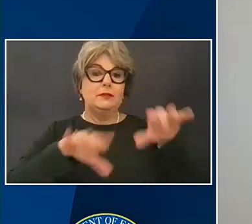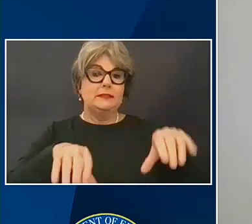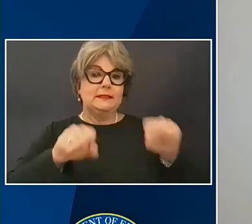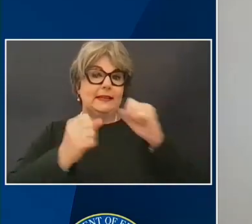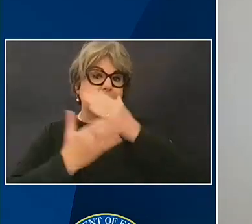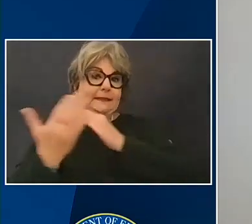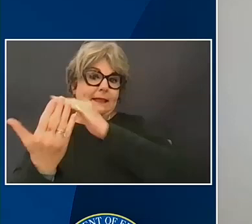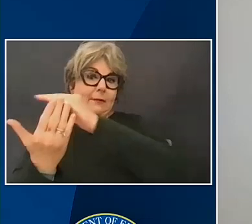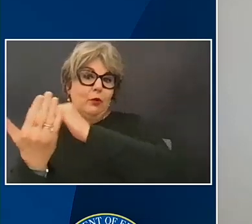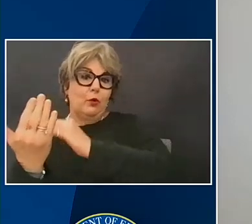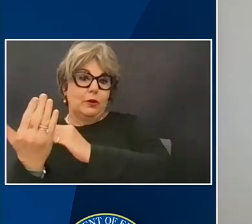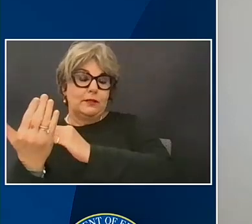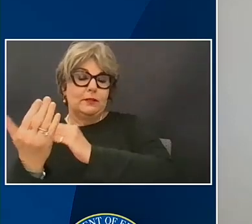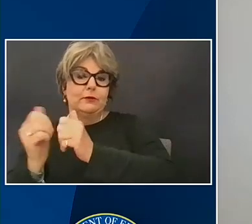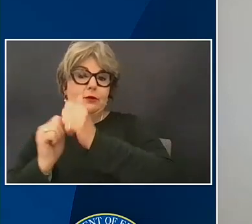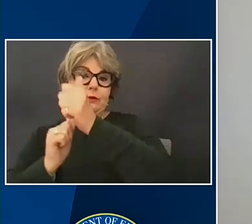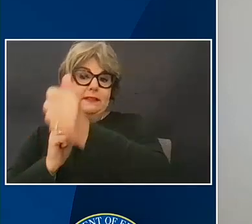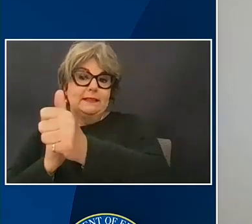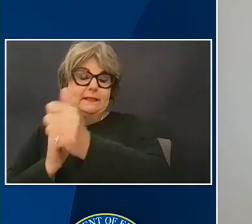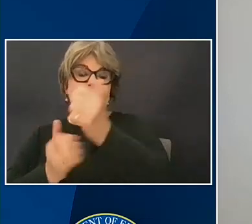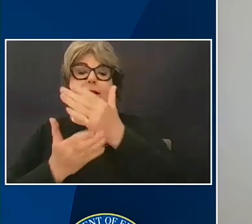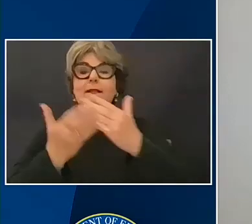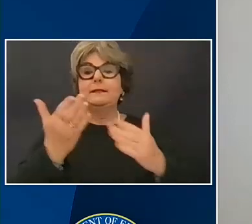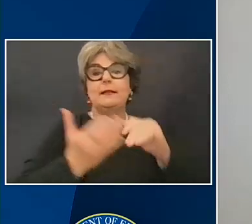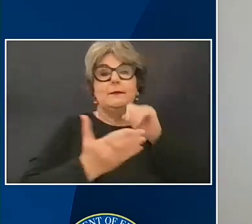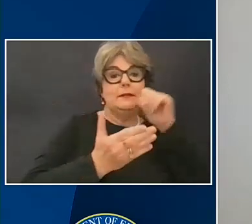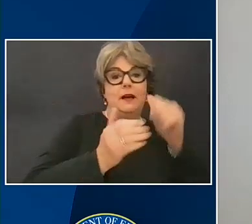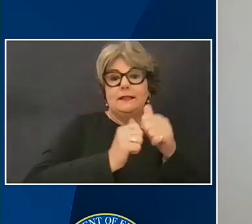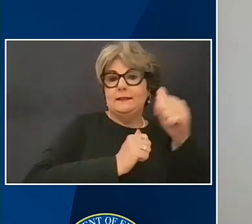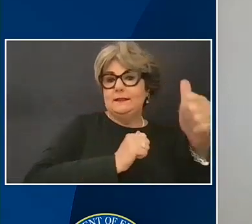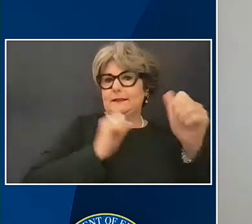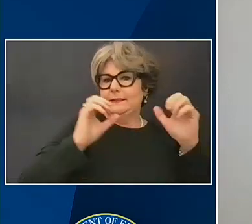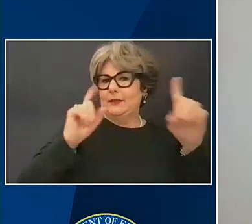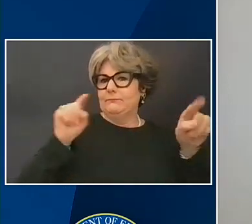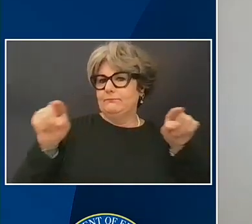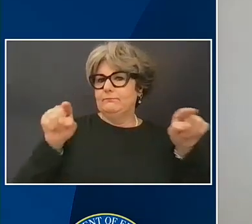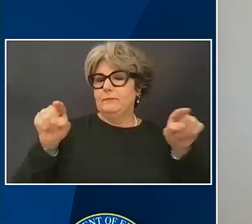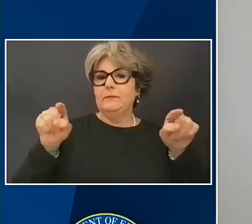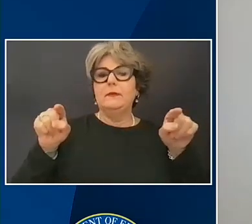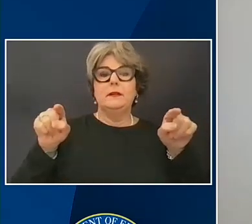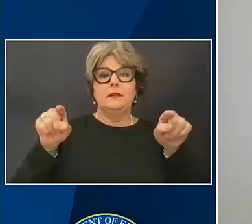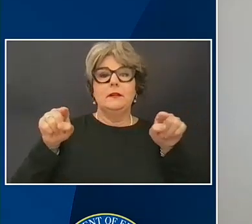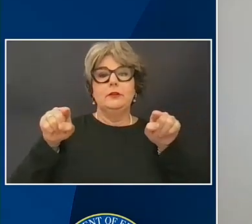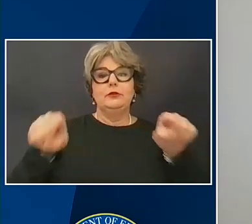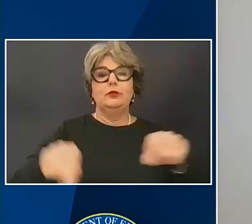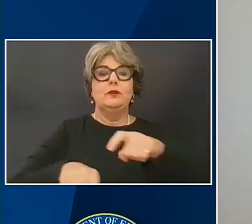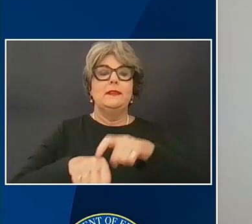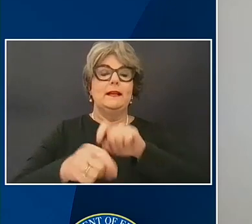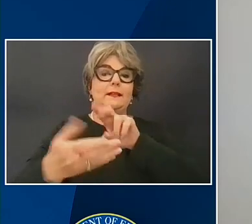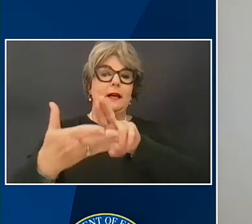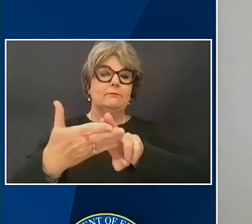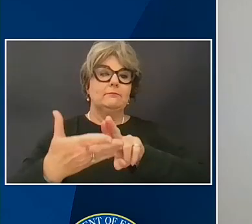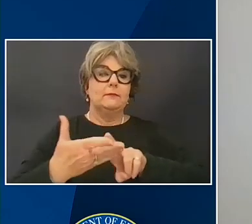education and some that are not through distance education. In a payment period or a period of enrollment where the student is taking